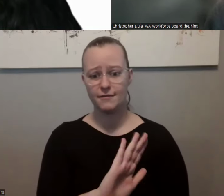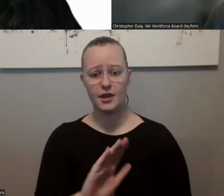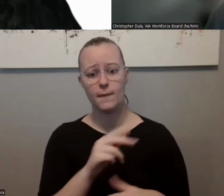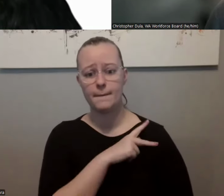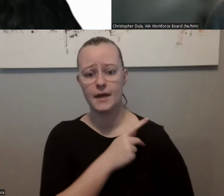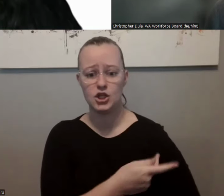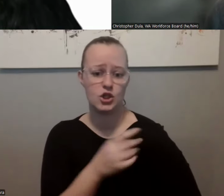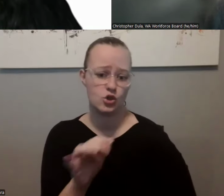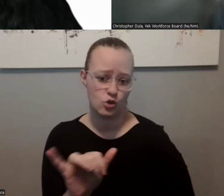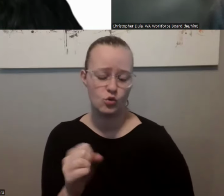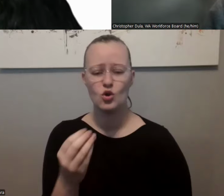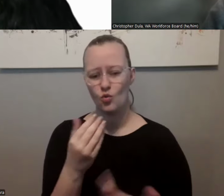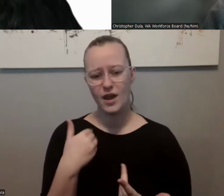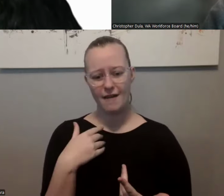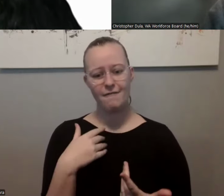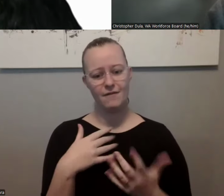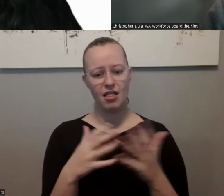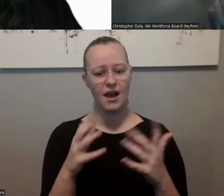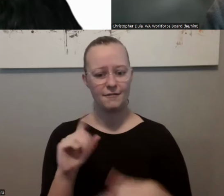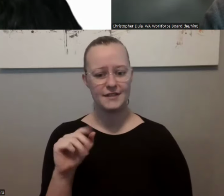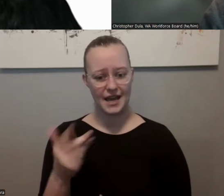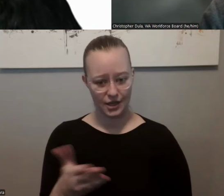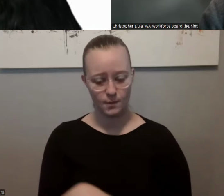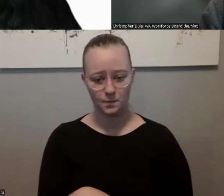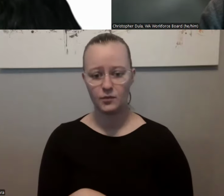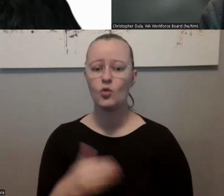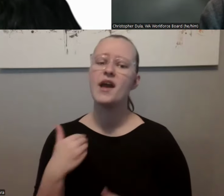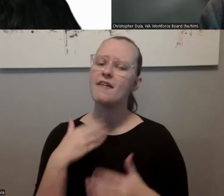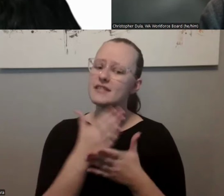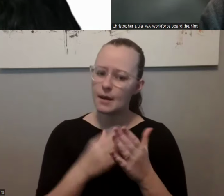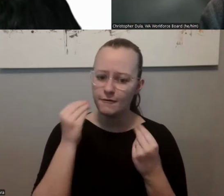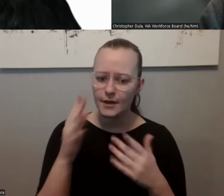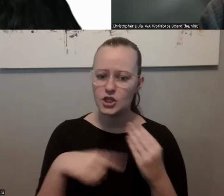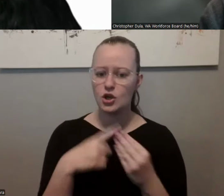there's a dearth of data here. We do have some information in Washington.